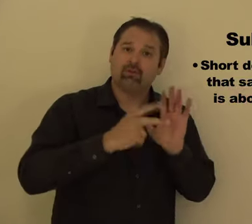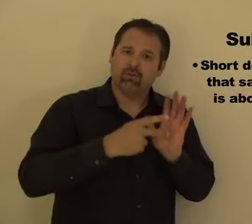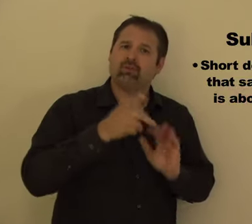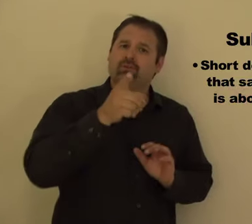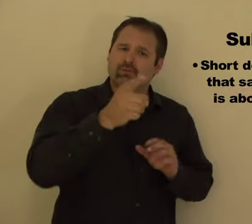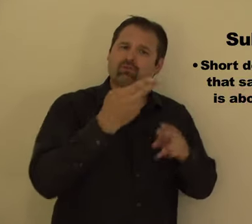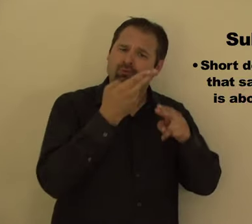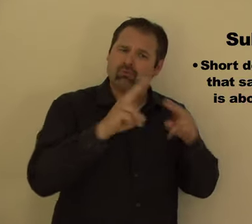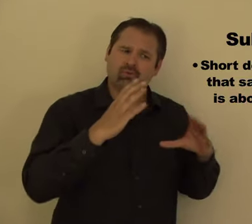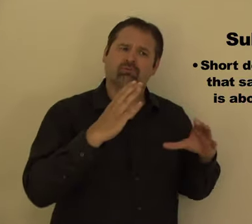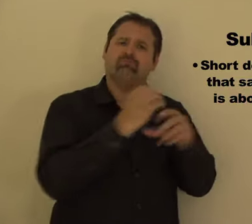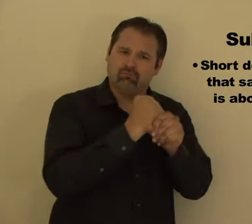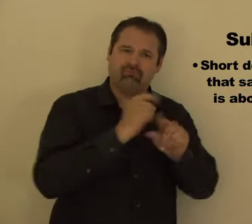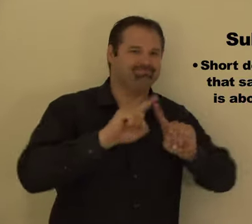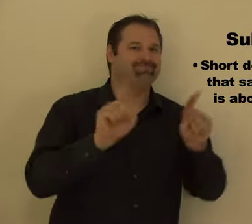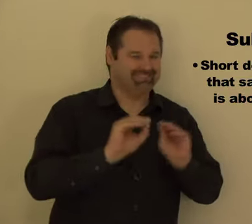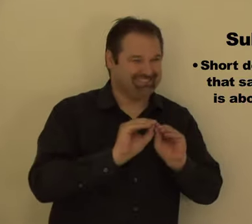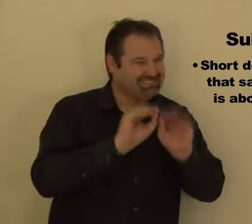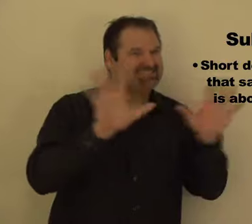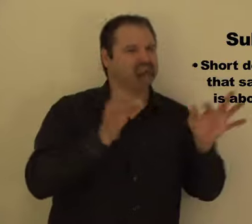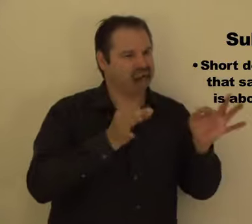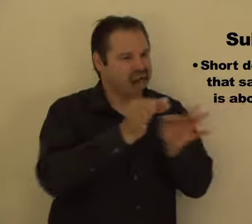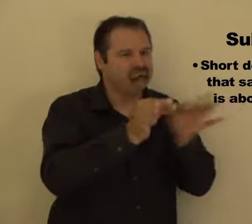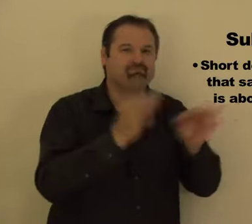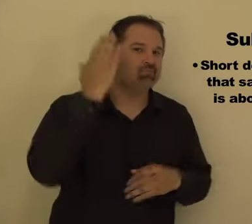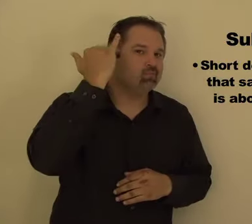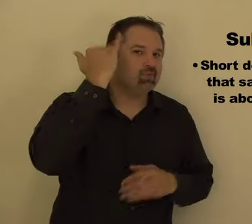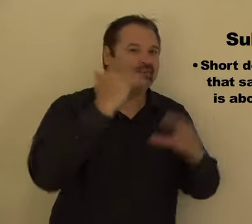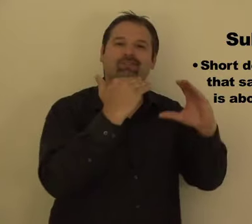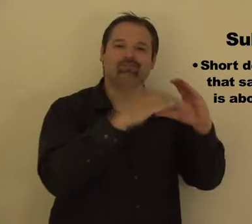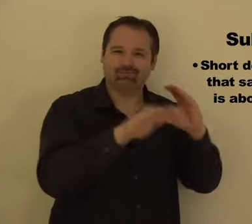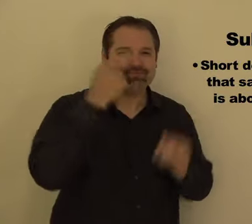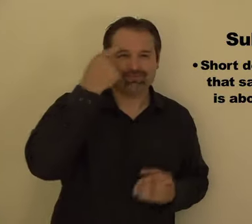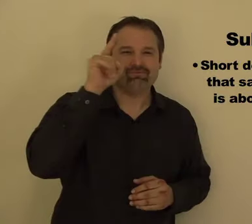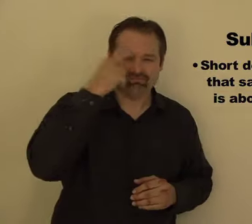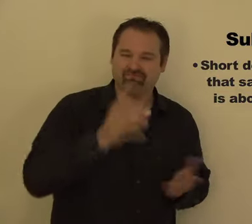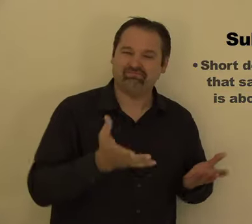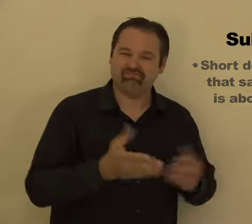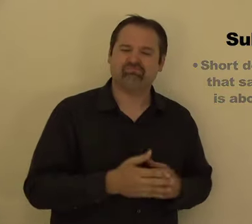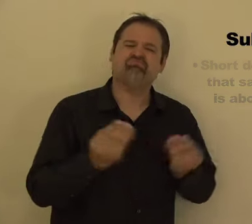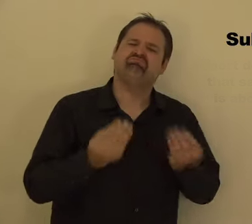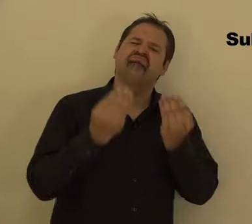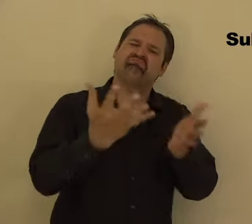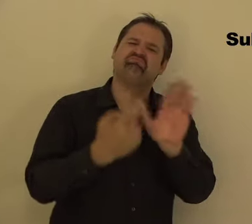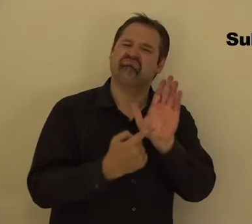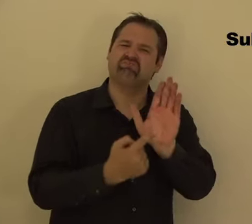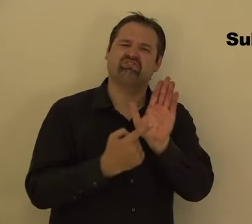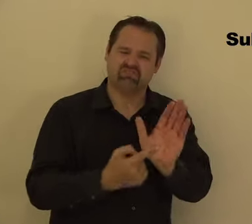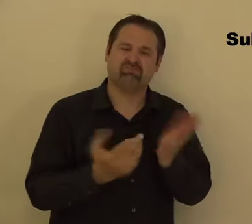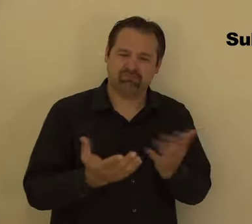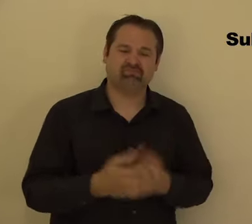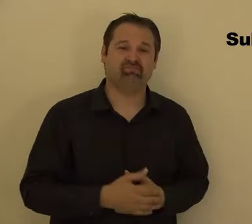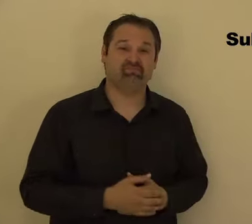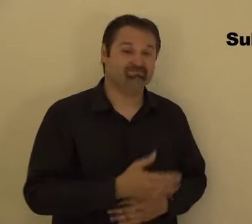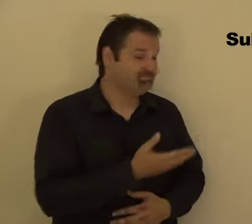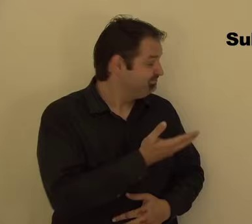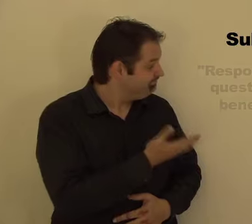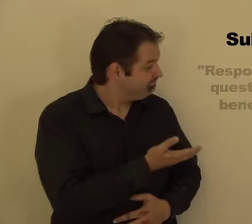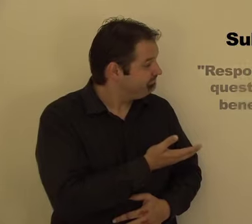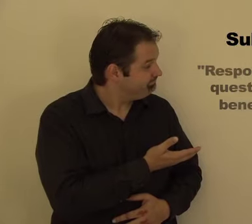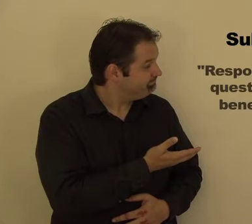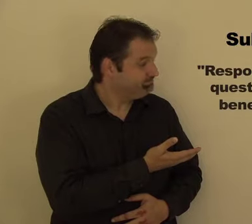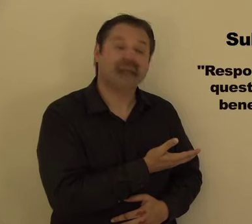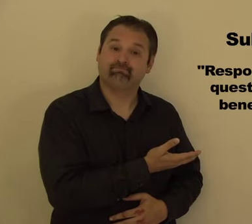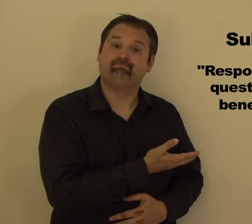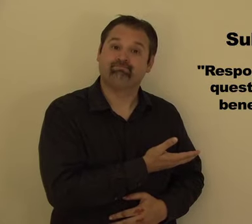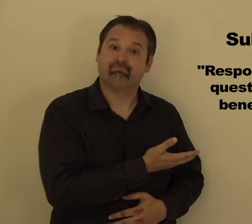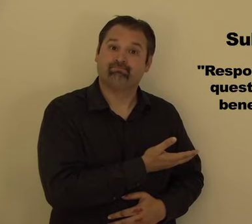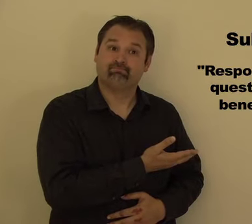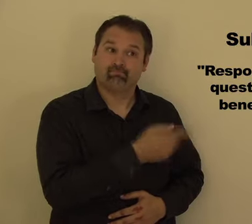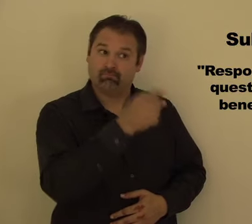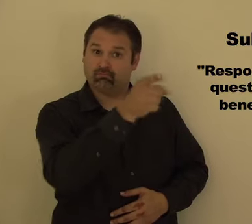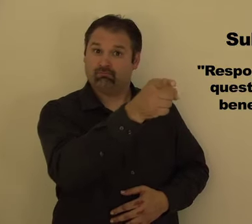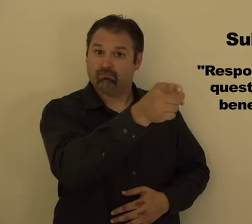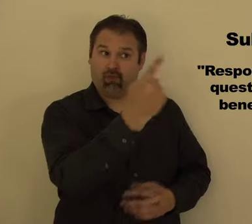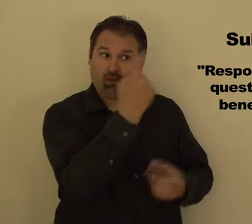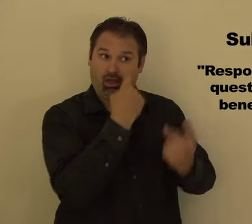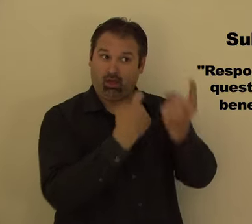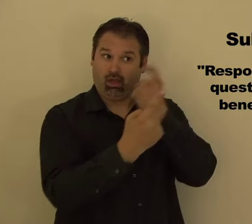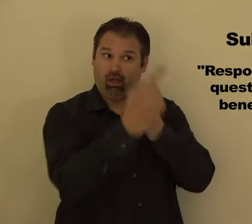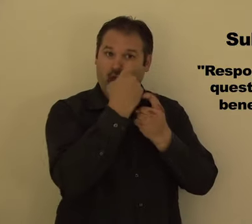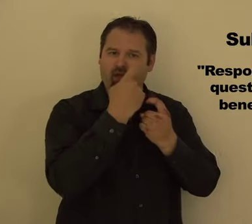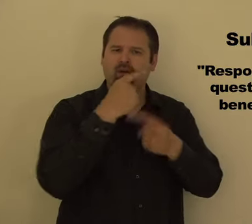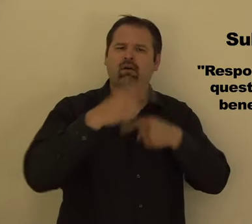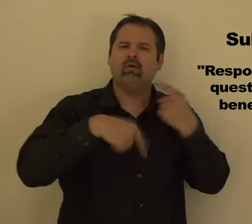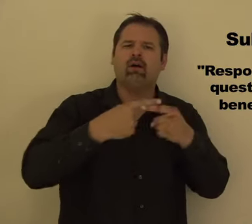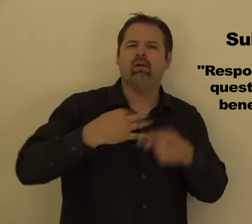For example, response to questions regarding benefits.